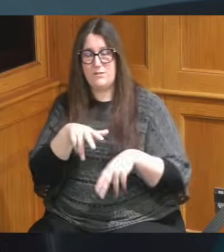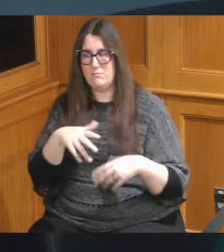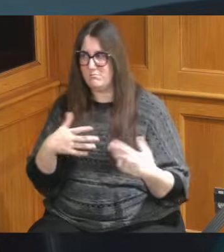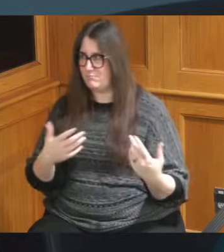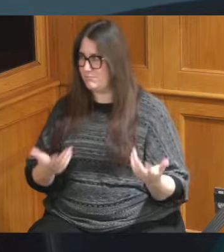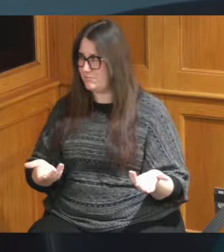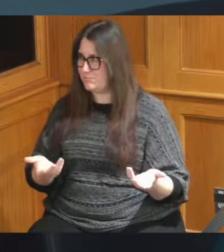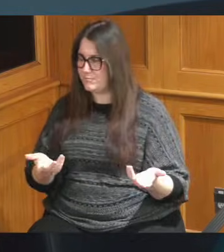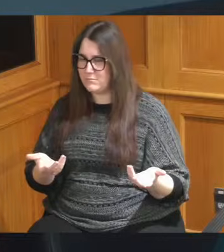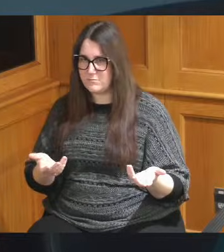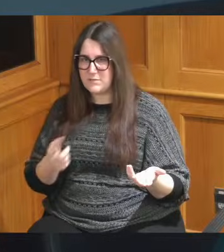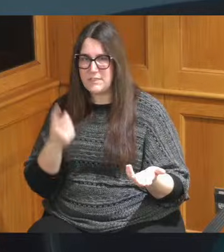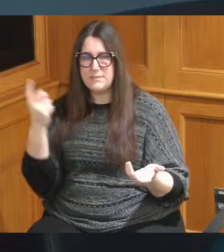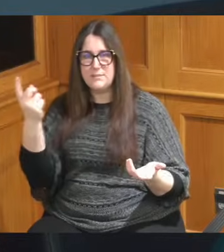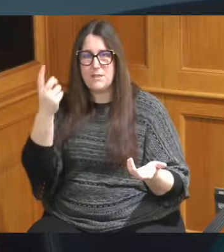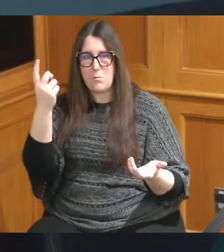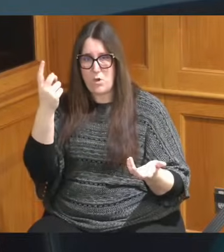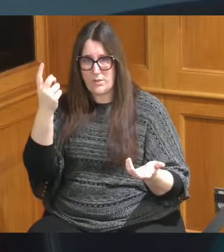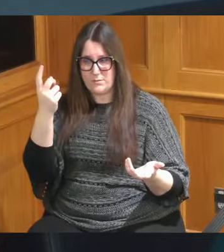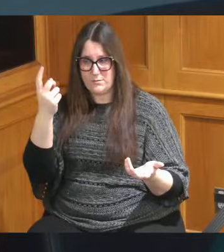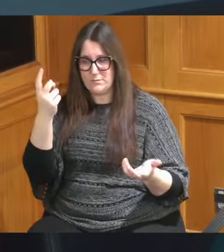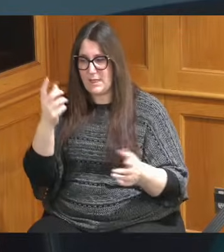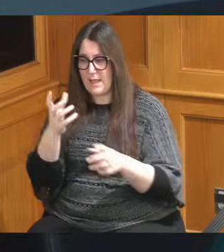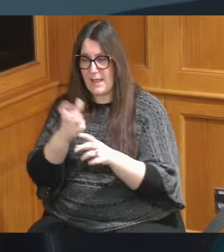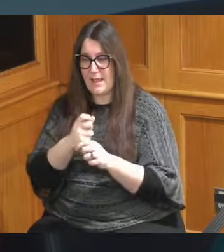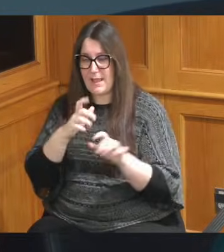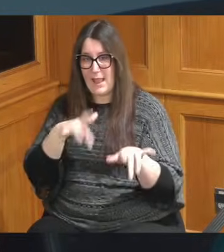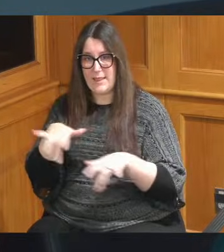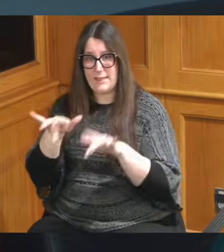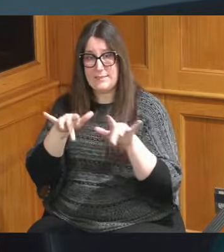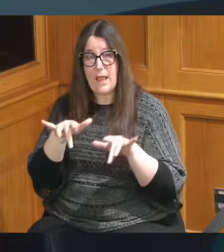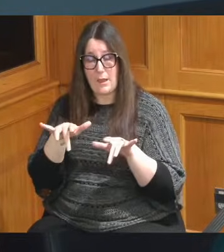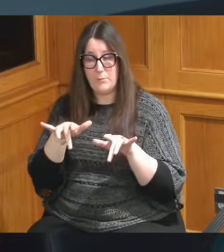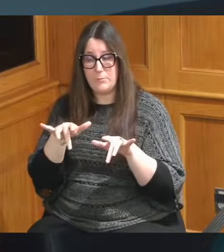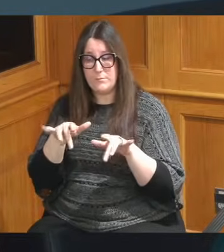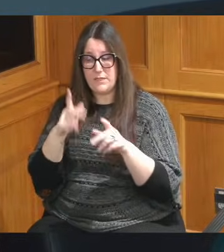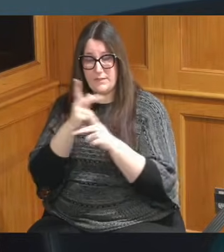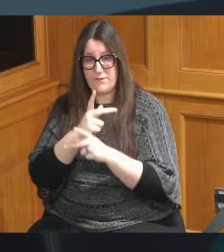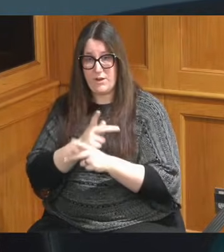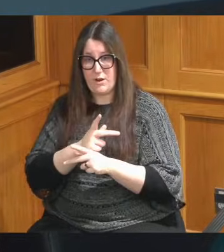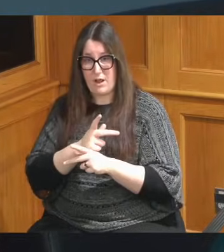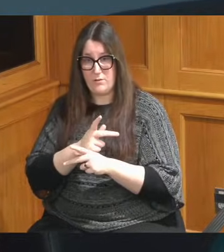Somebody we can get the tape can find out. Get down. That's why I said get the attorney general